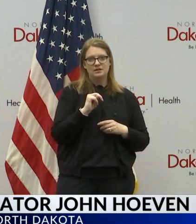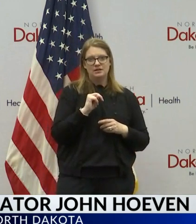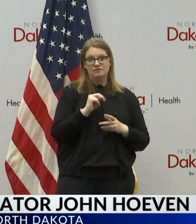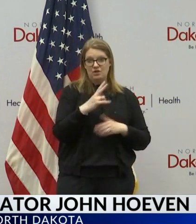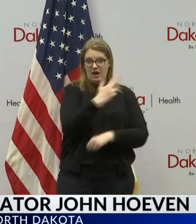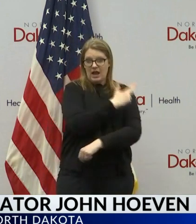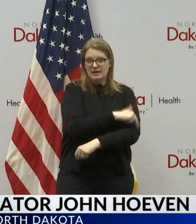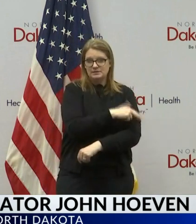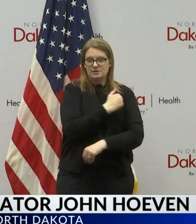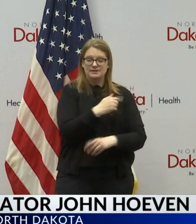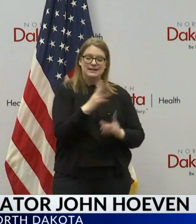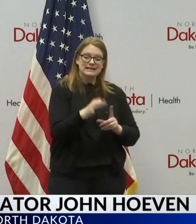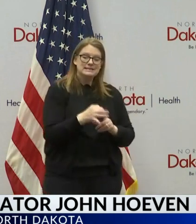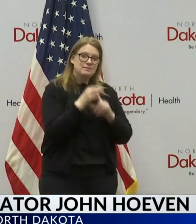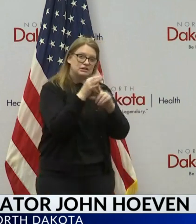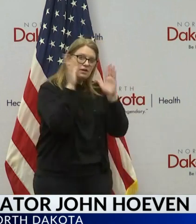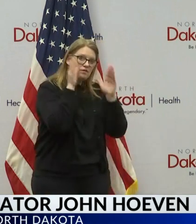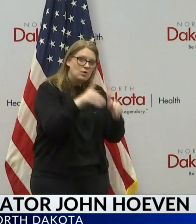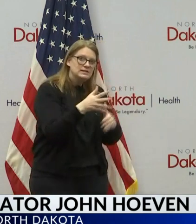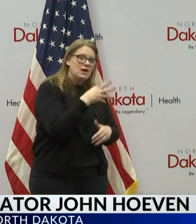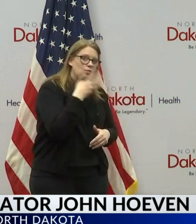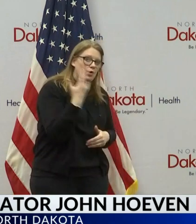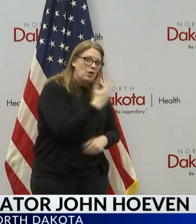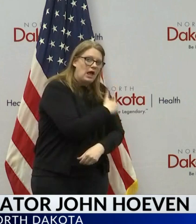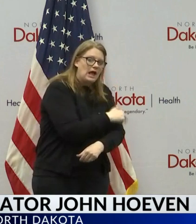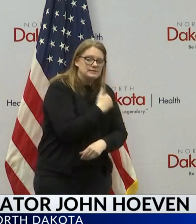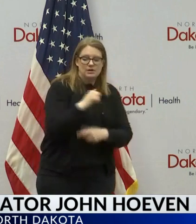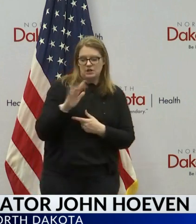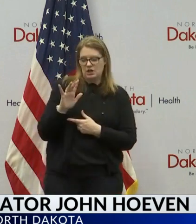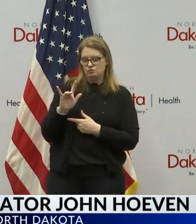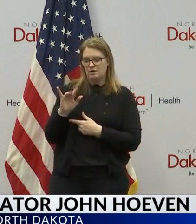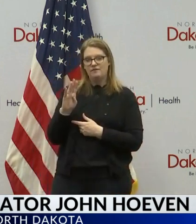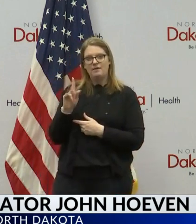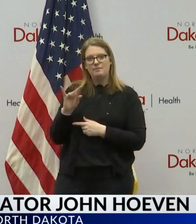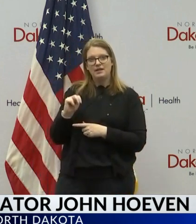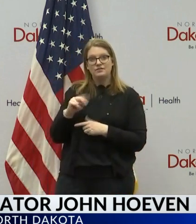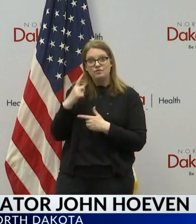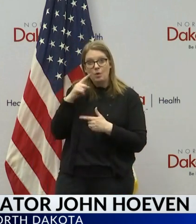BILLION FOR HOSPITALS. WE TRIED TO GET A FOCUS ON THE